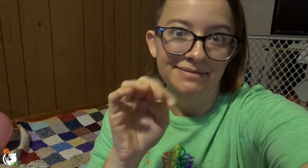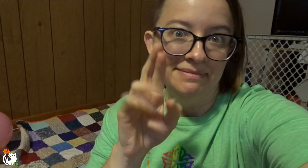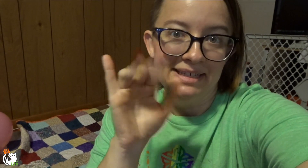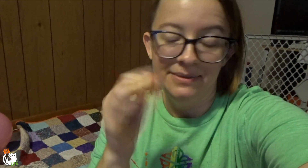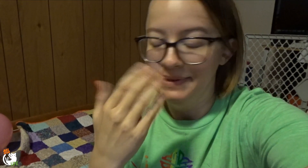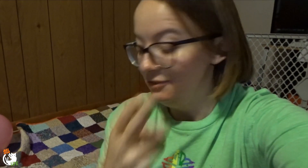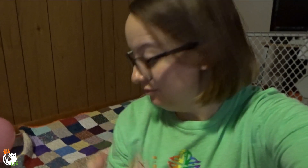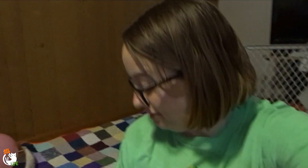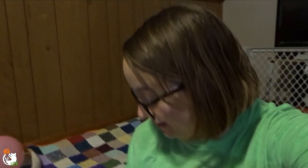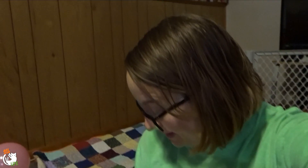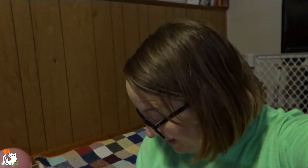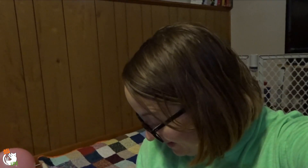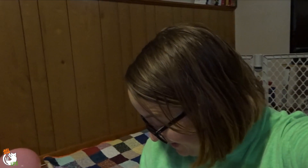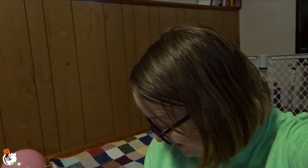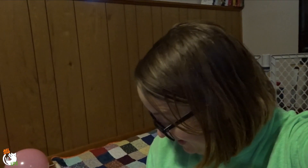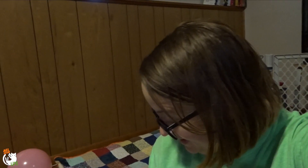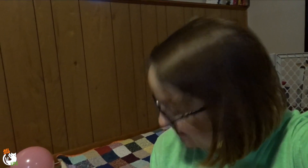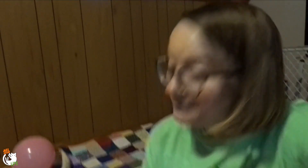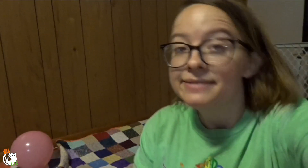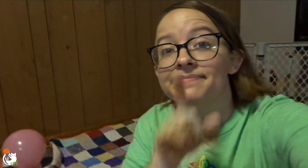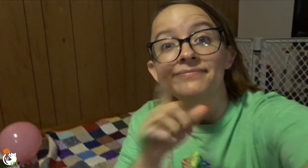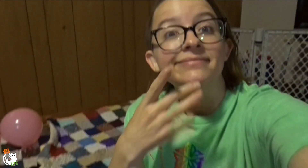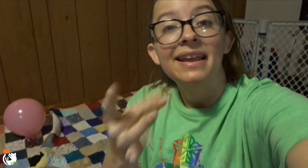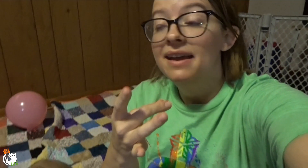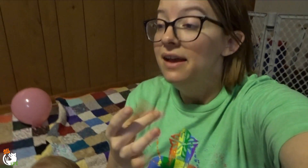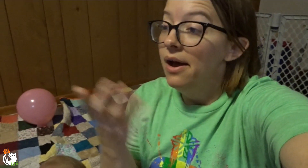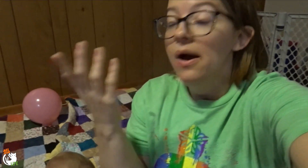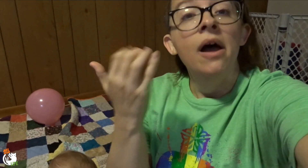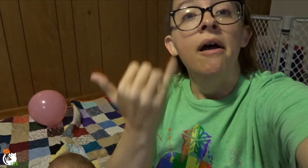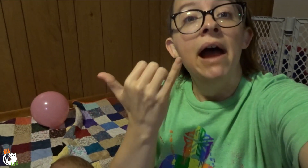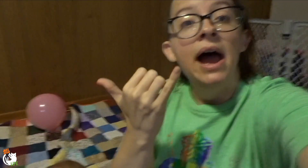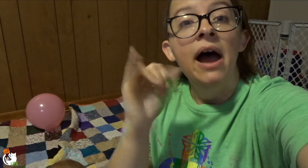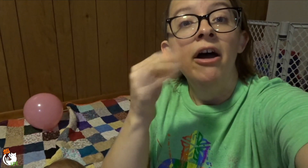RAZ with a "Z". I don't know. But he seems to like it.